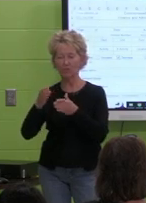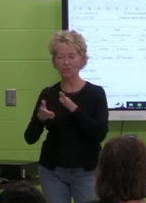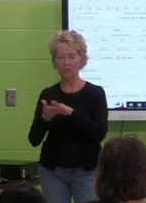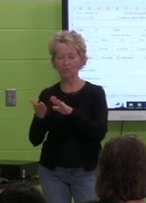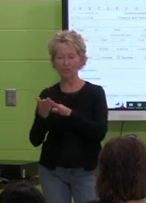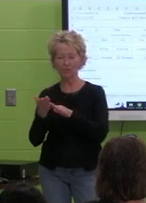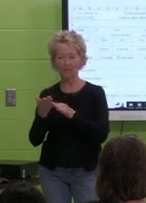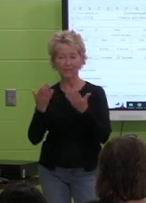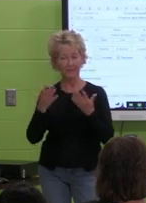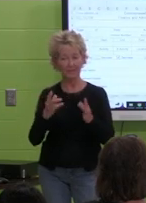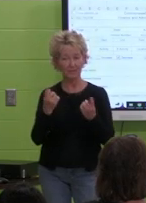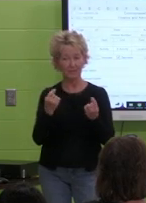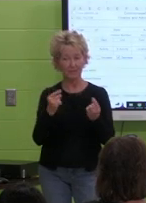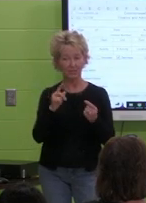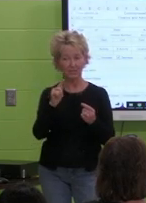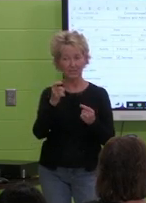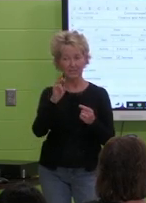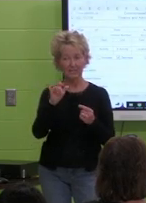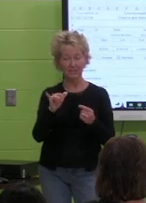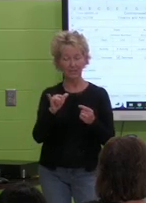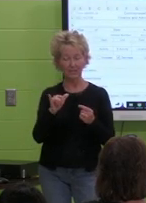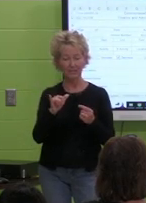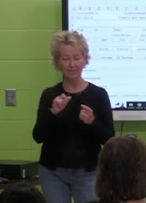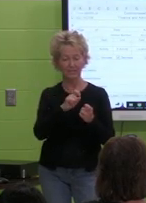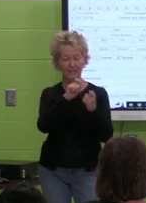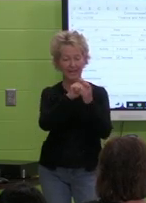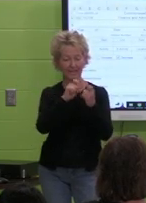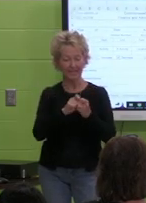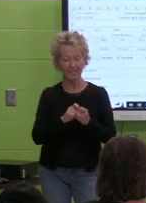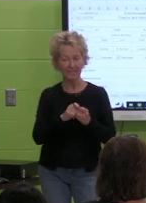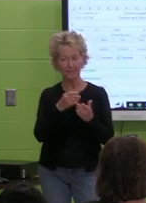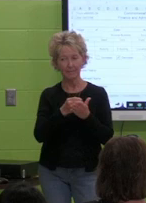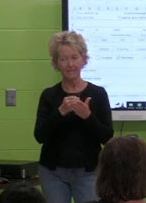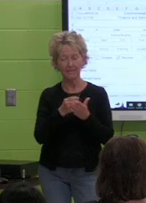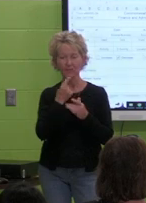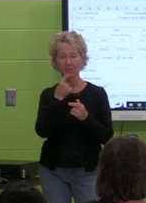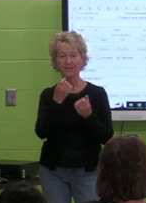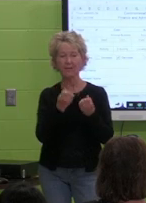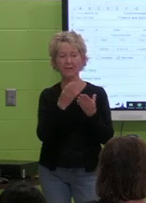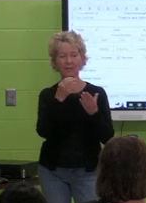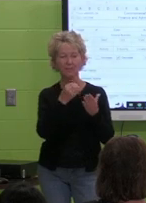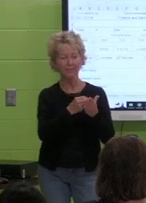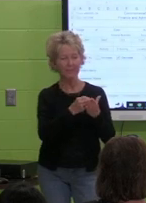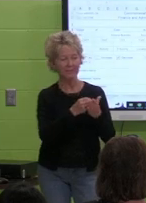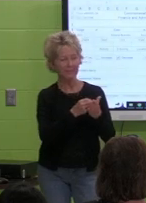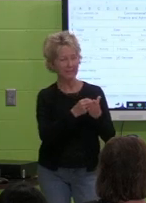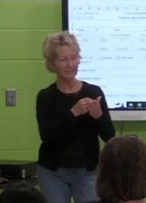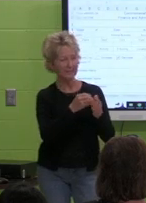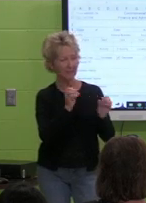Terry goes through and allocates the money out is she says how much money office a do you need in